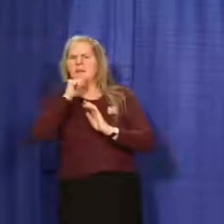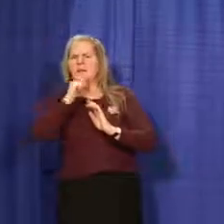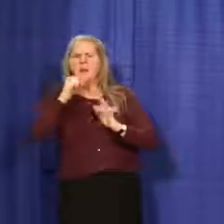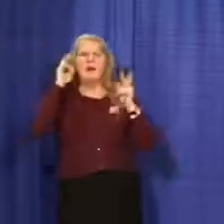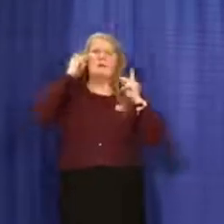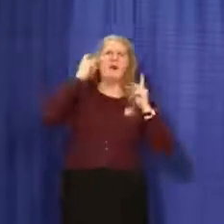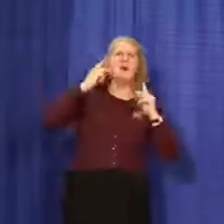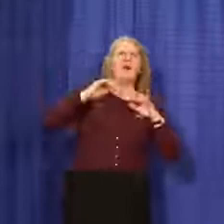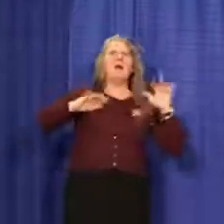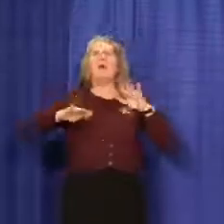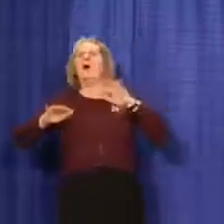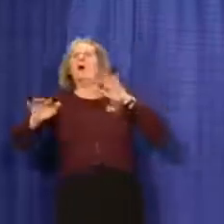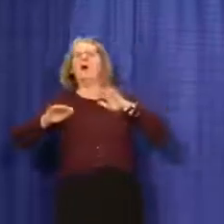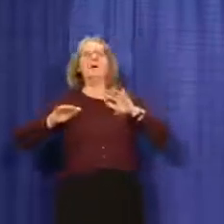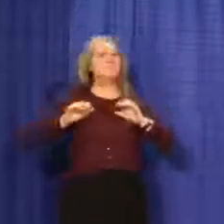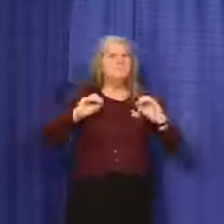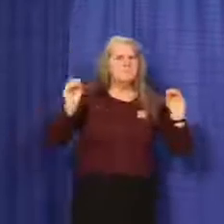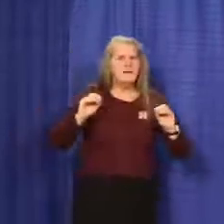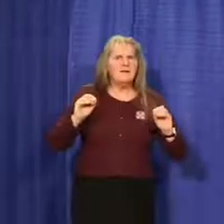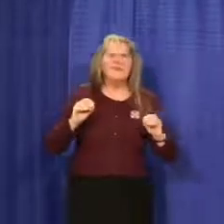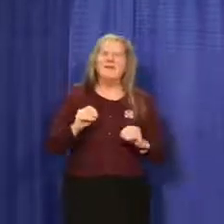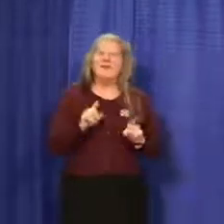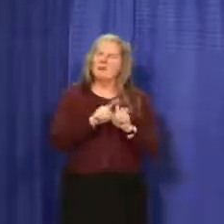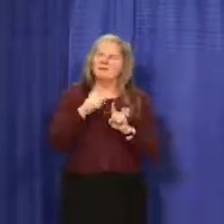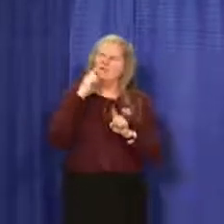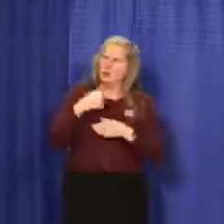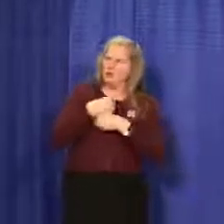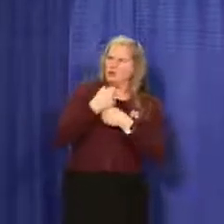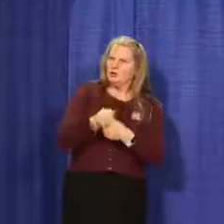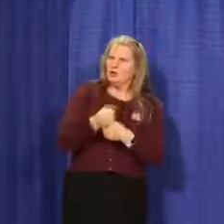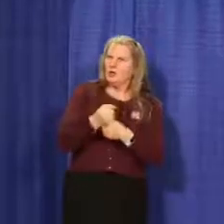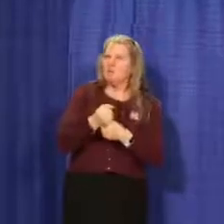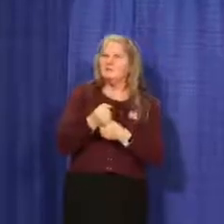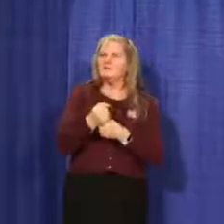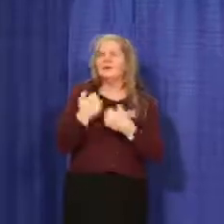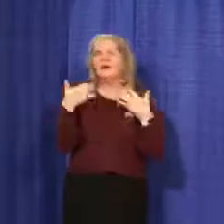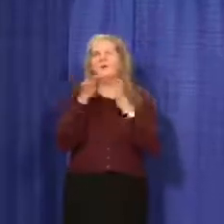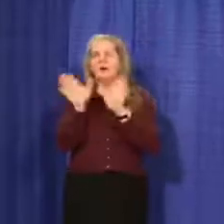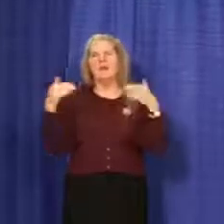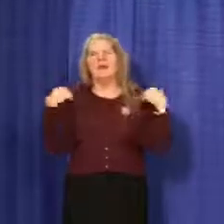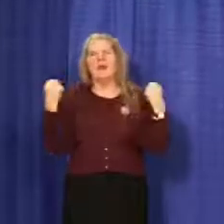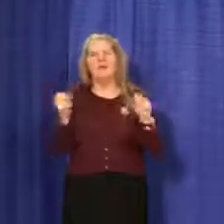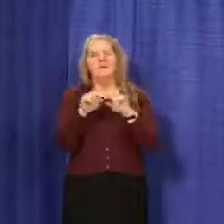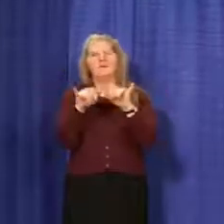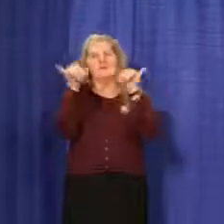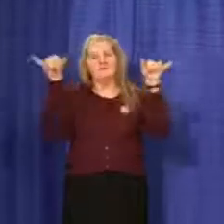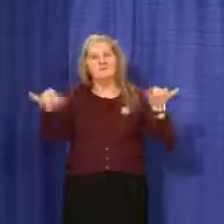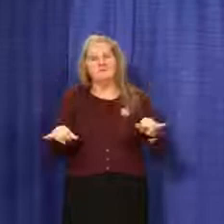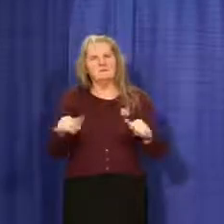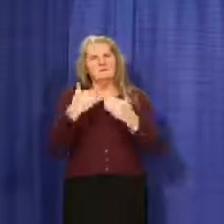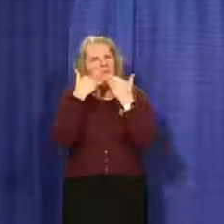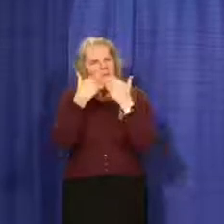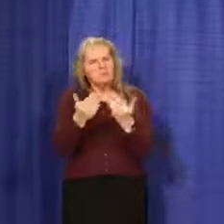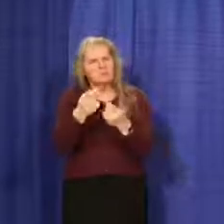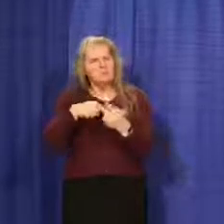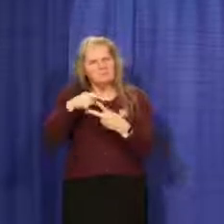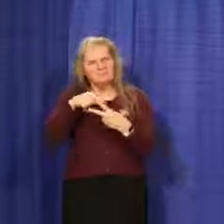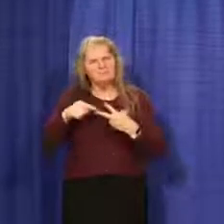thankful for your trust in our public health system. Although I wish COVID on no one, vocational cases like these are